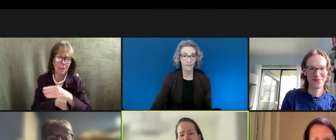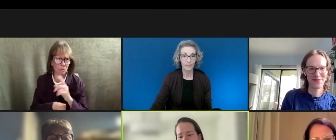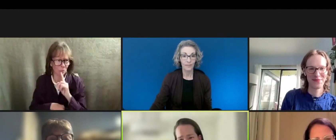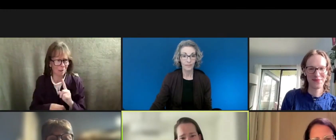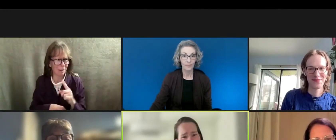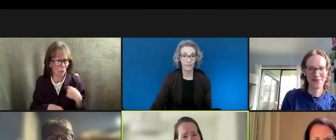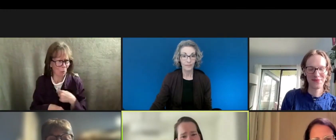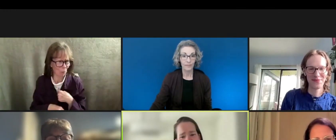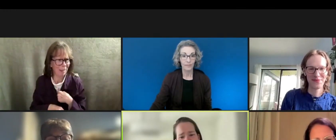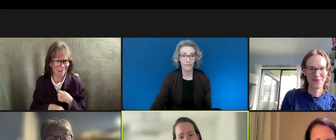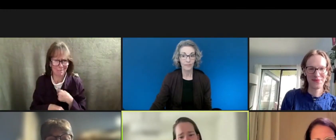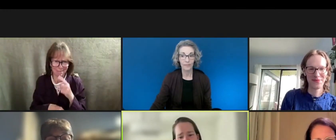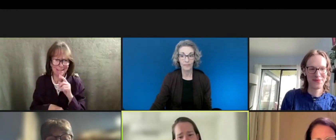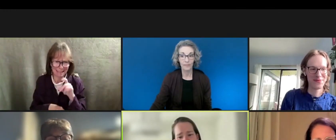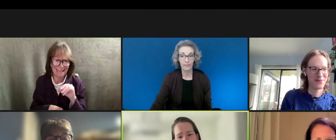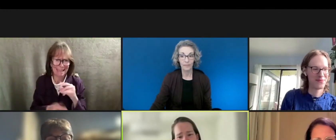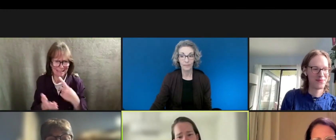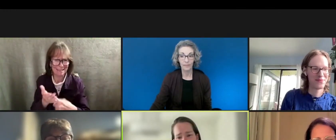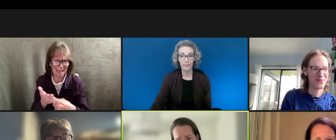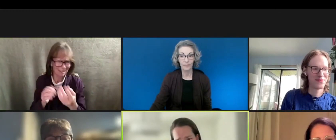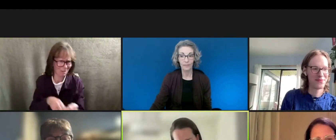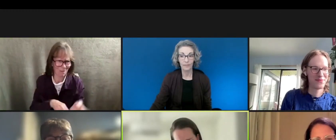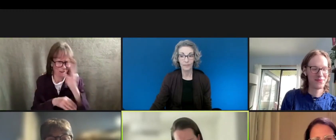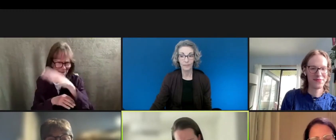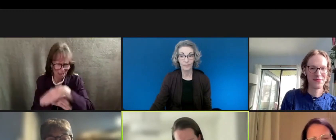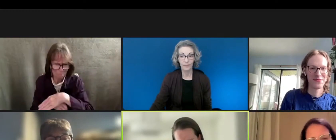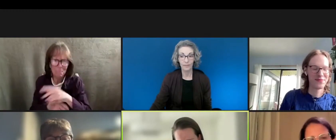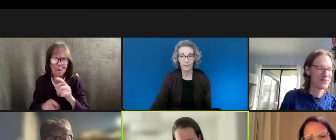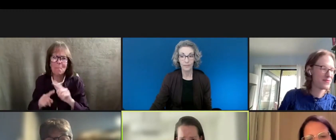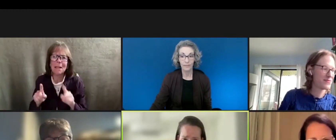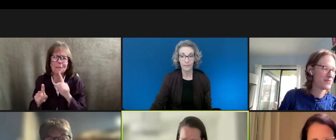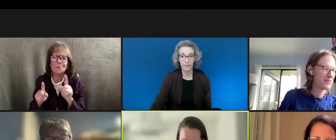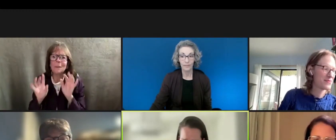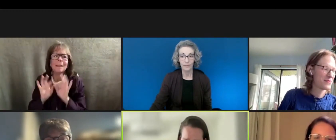I think something that's been really important in my journey,